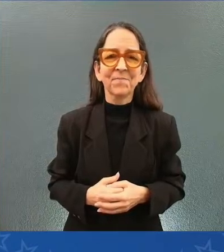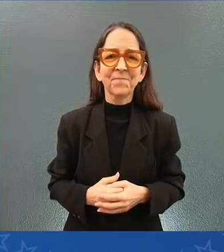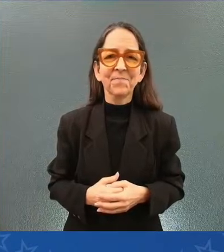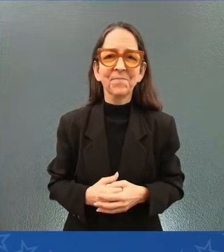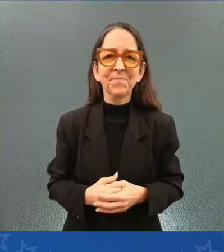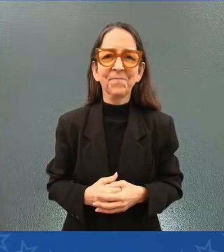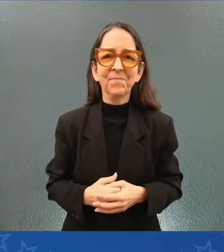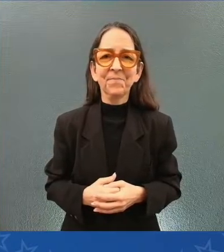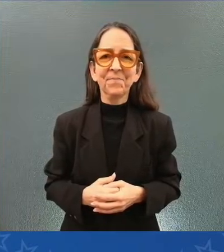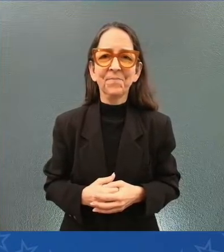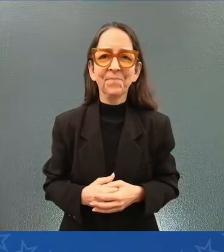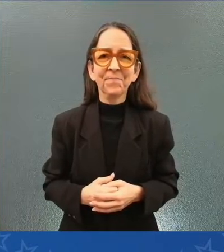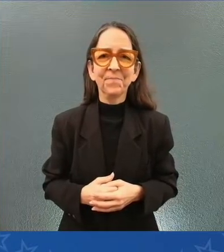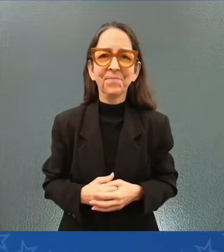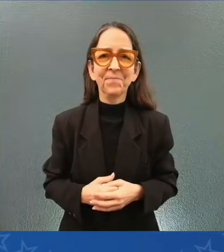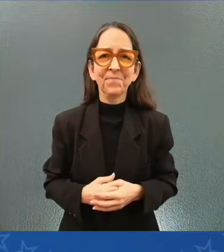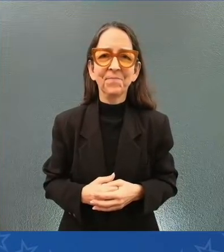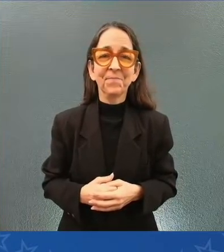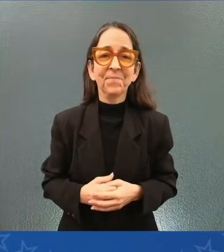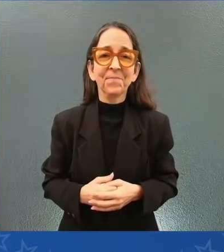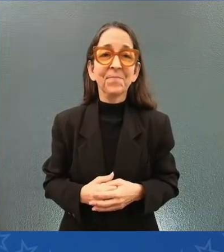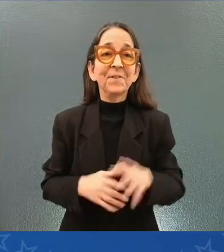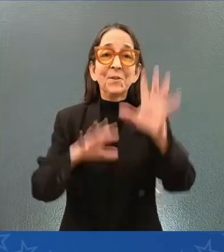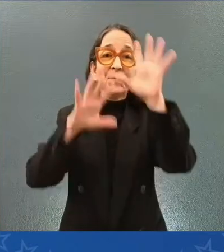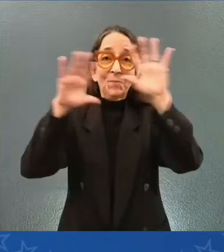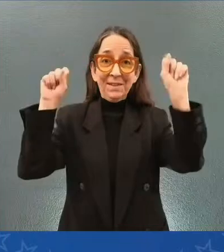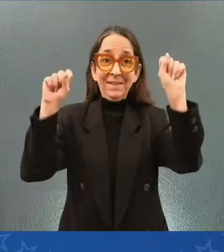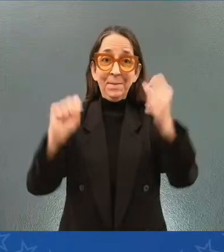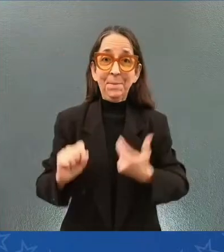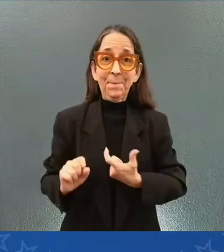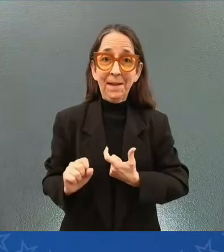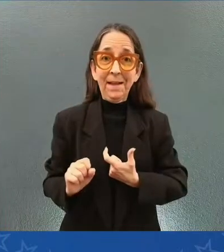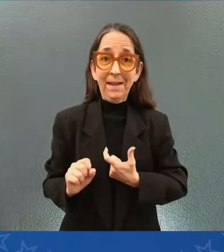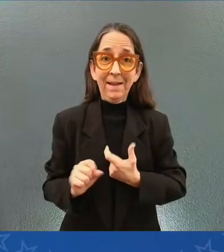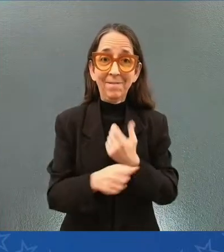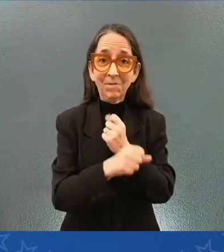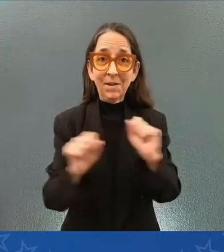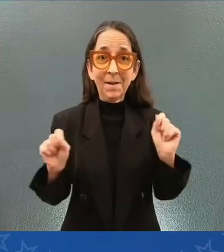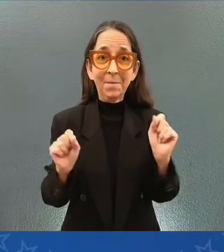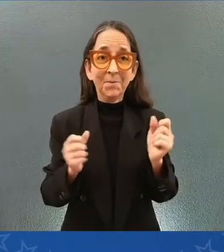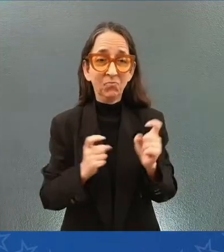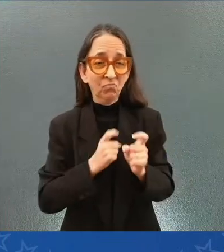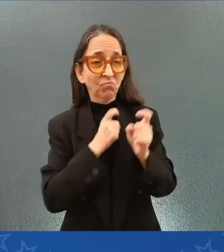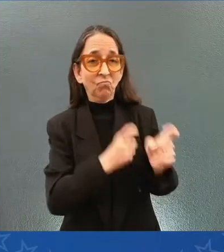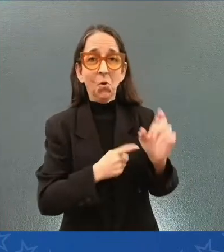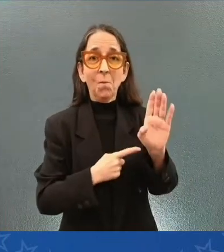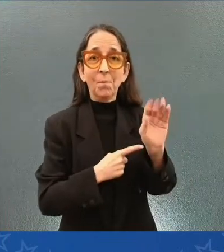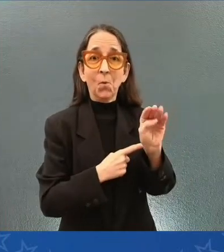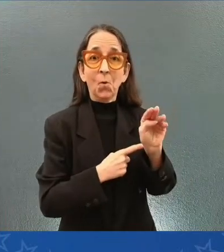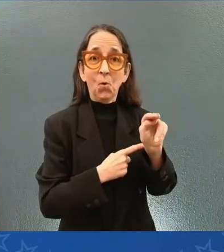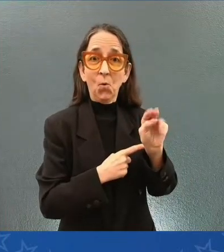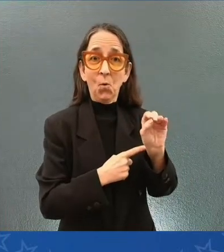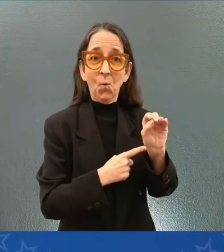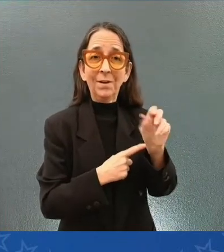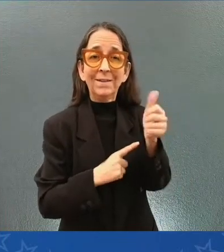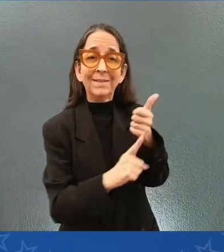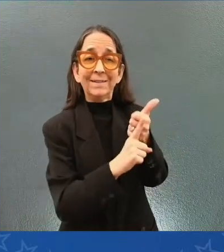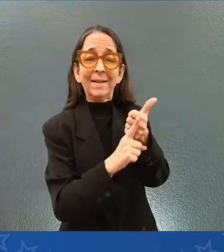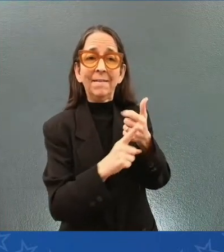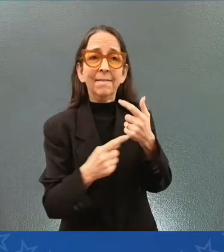The Presidential Medal of Freedom is awarded to Bono. As lead singer of U2, one of the most successful rock bands in history,